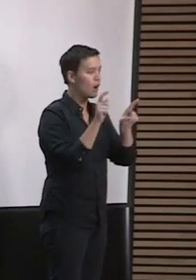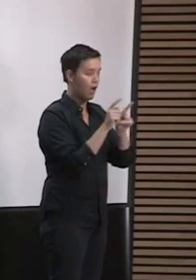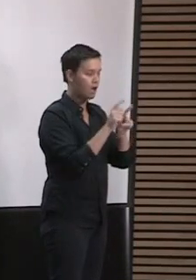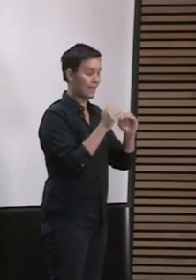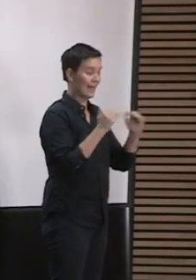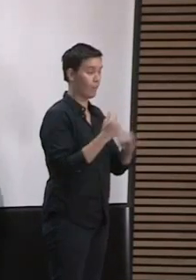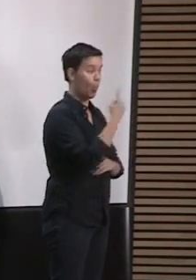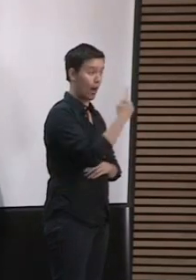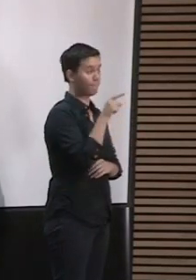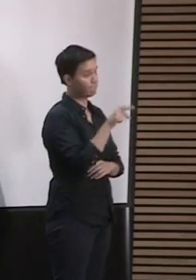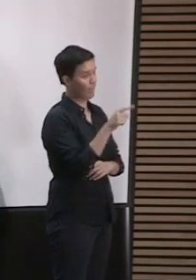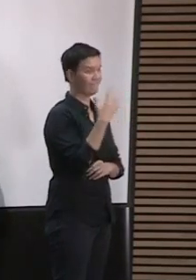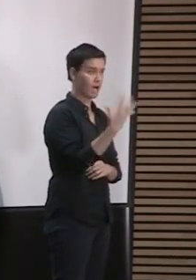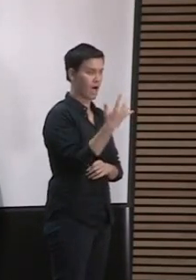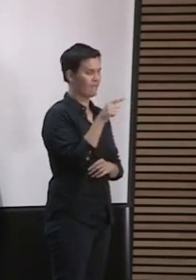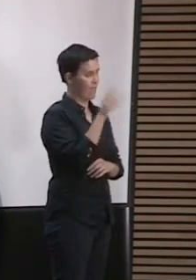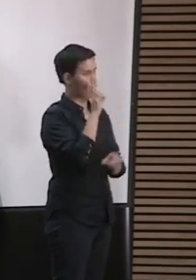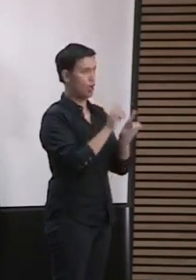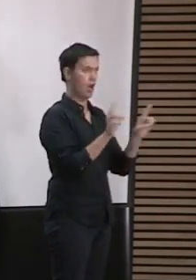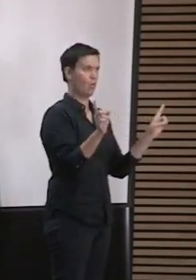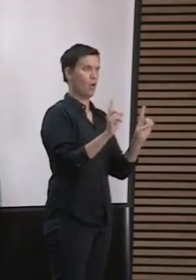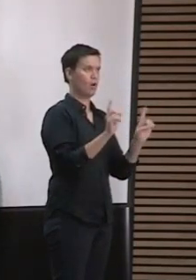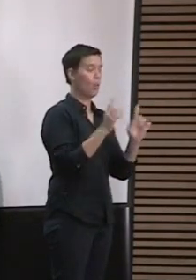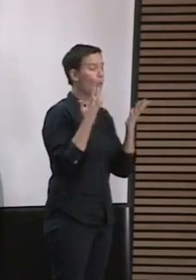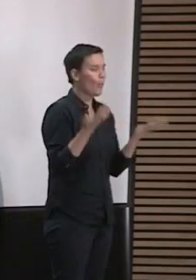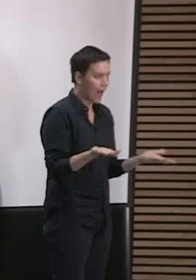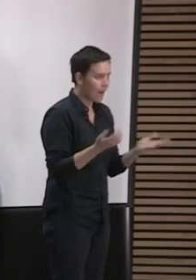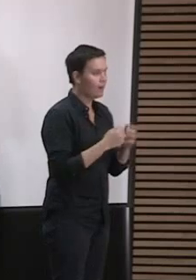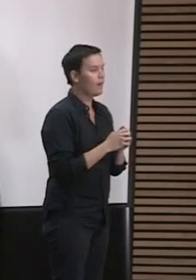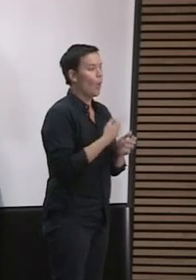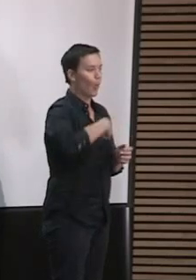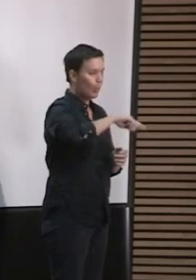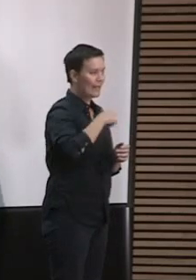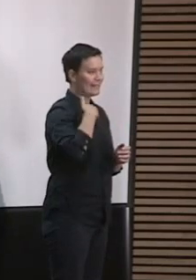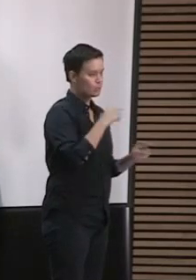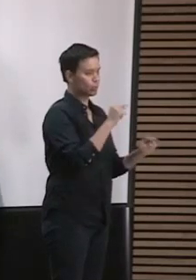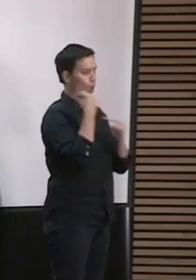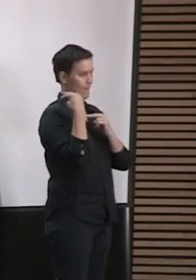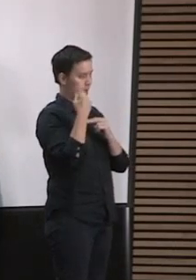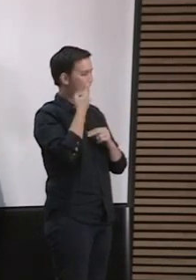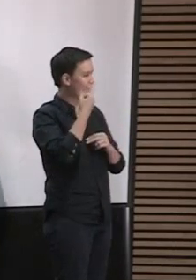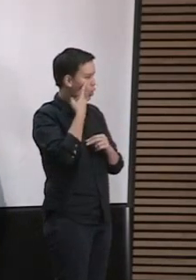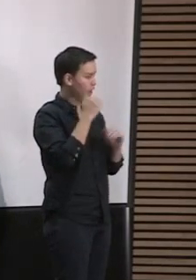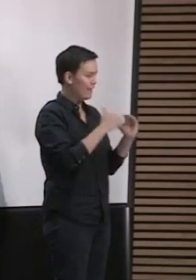it comes to wider issues with changing setting, we have the framework to be able to